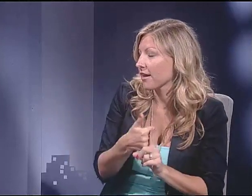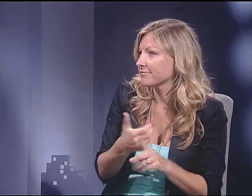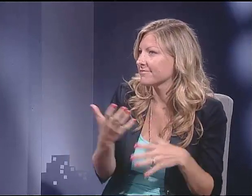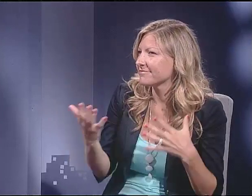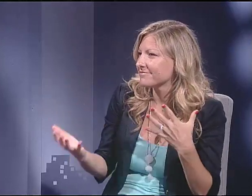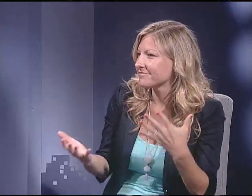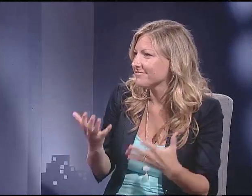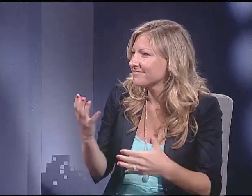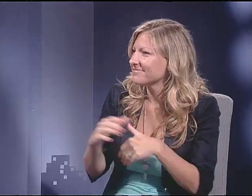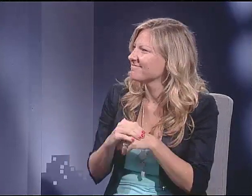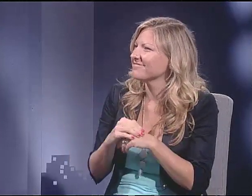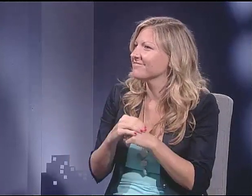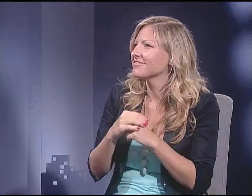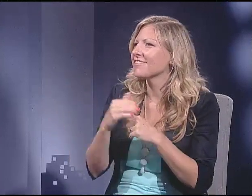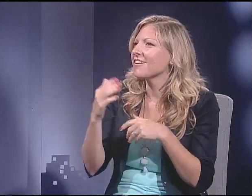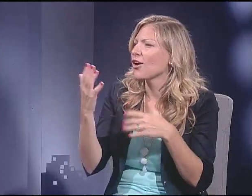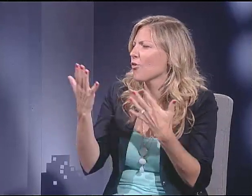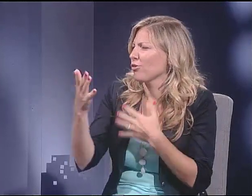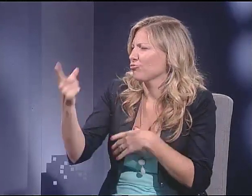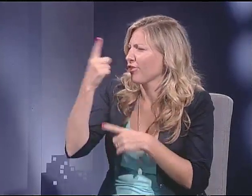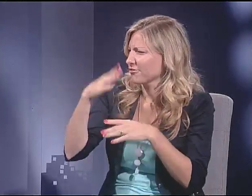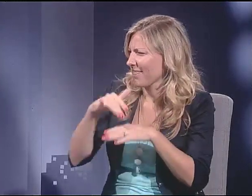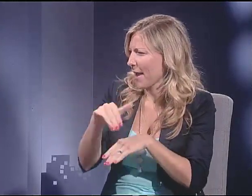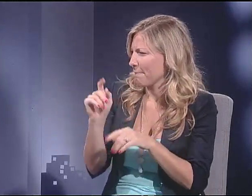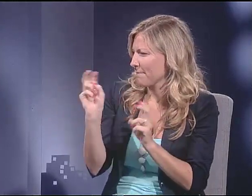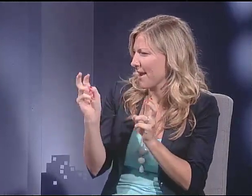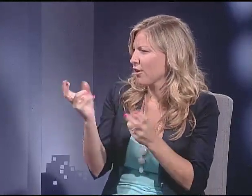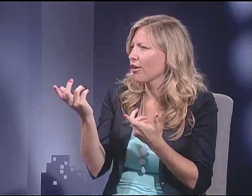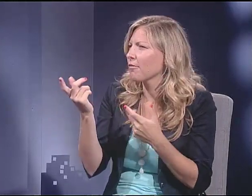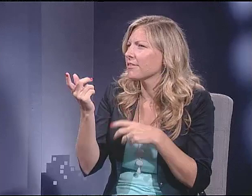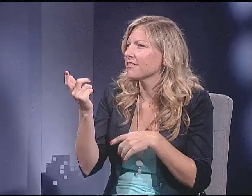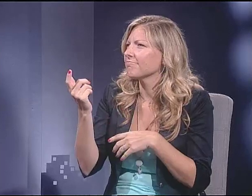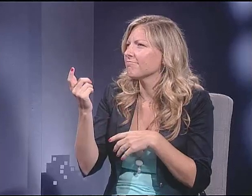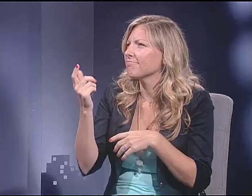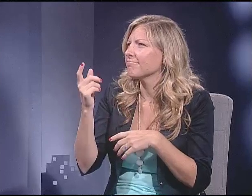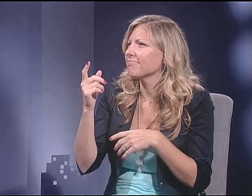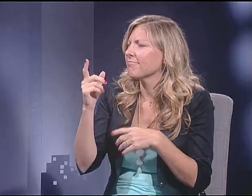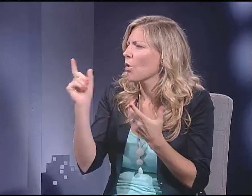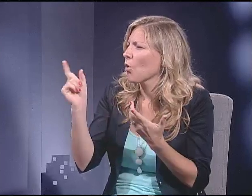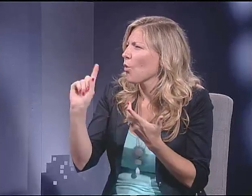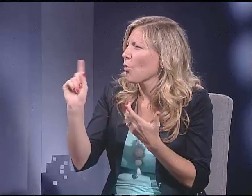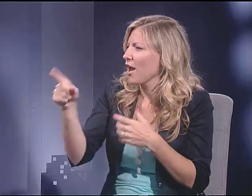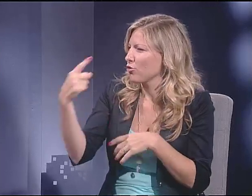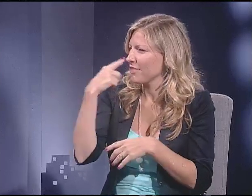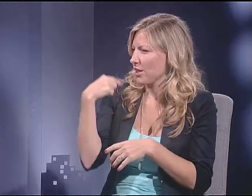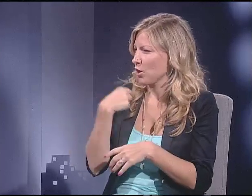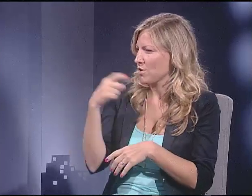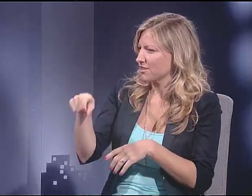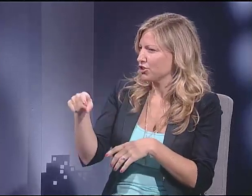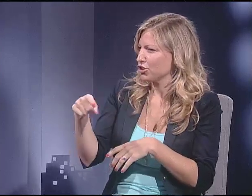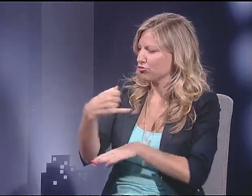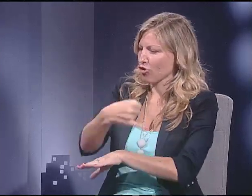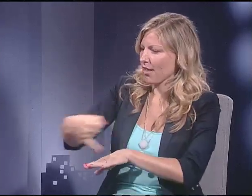so that they could have deaf children. What are your thoughts on that matter and where do you think